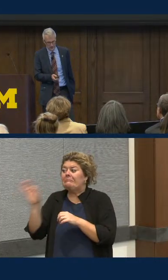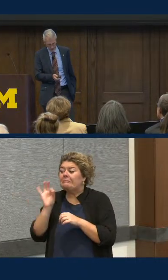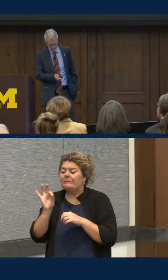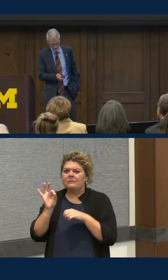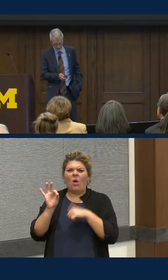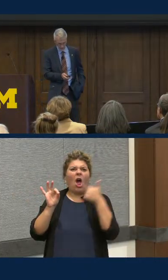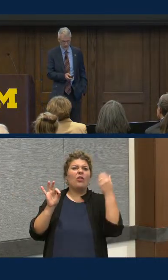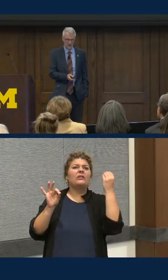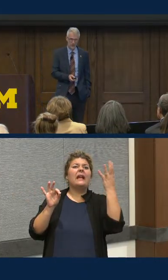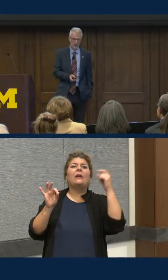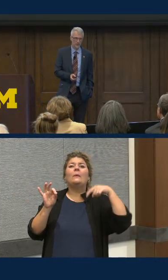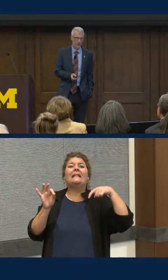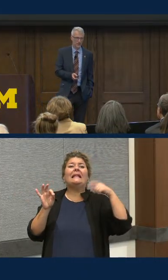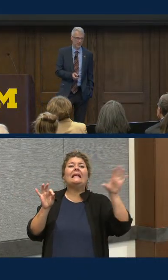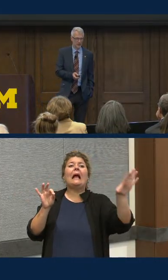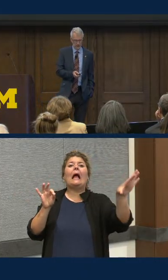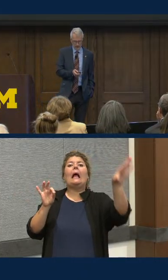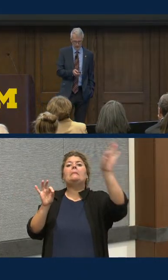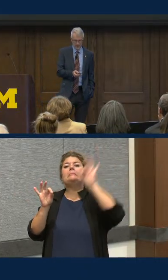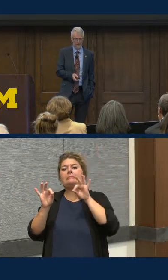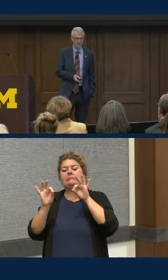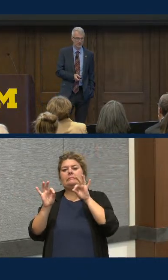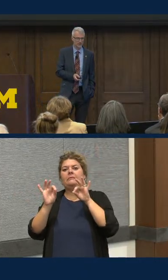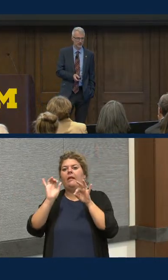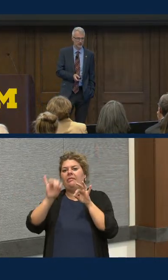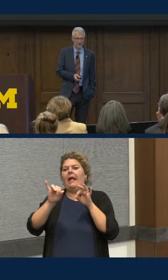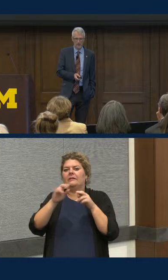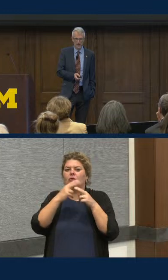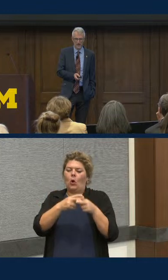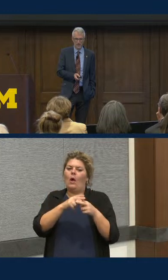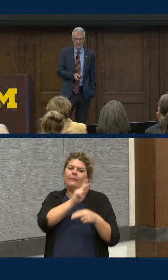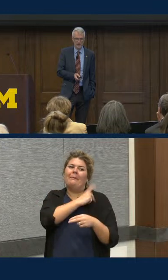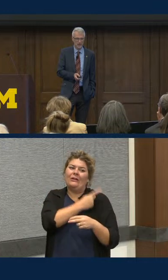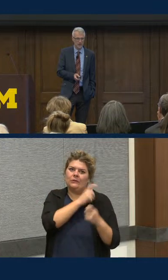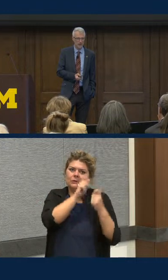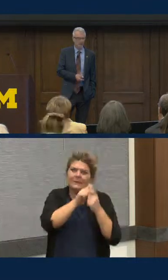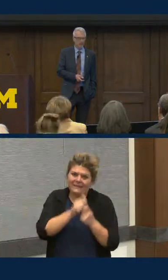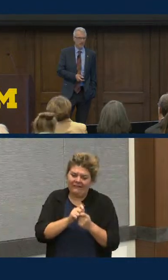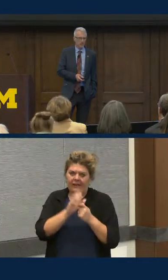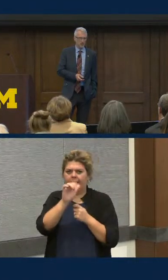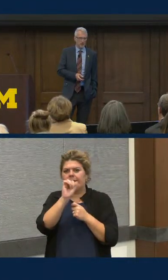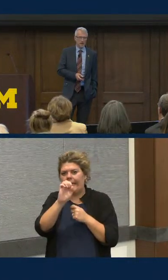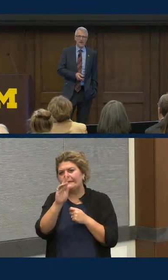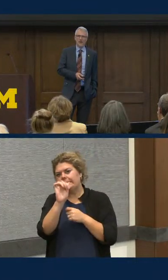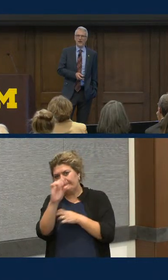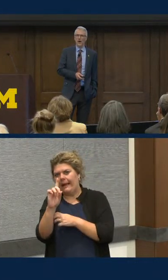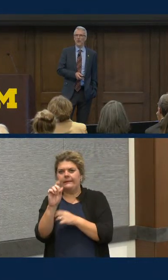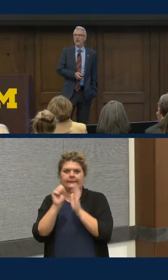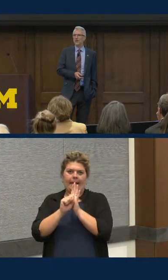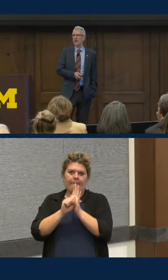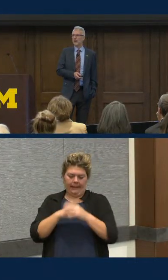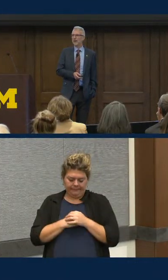the best possible need for the